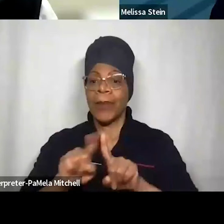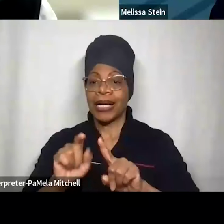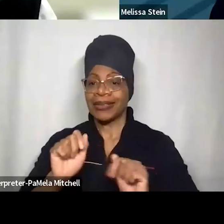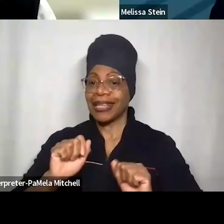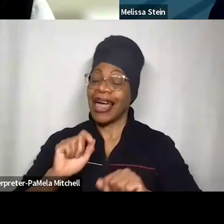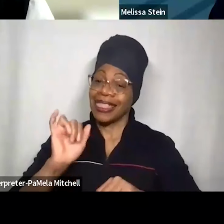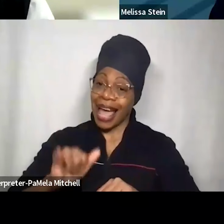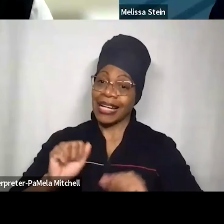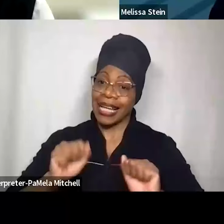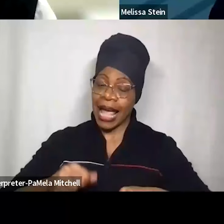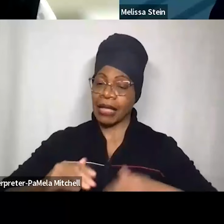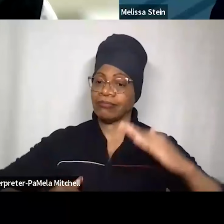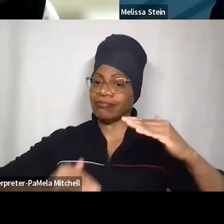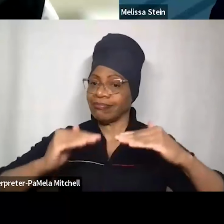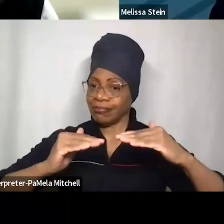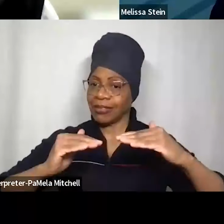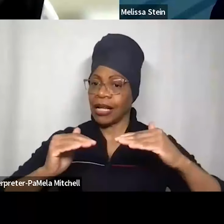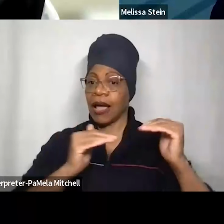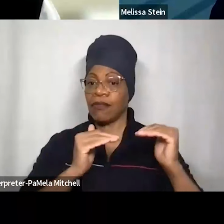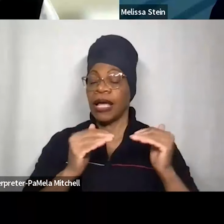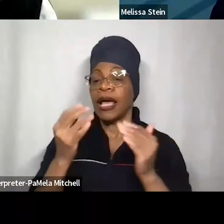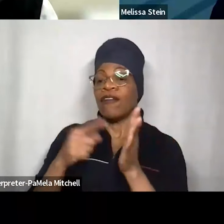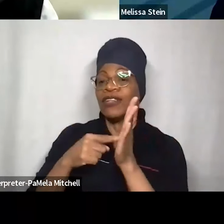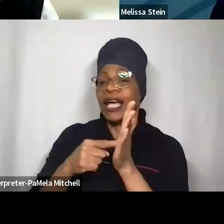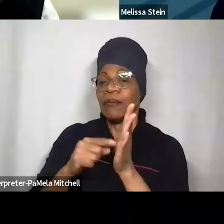So if you gave the LSCMI for example, you're not gonna be able to diagnose